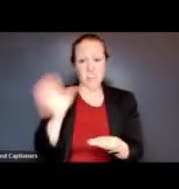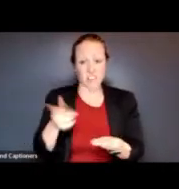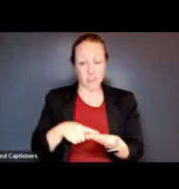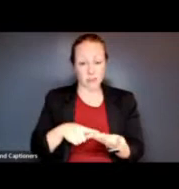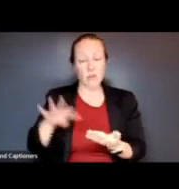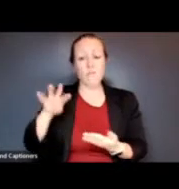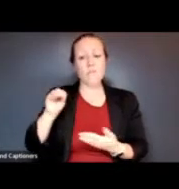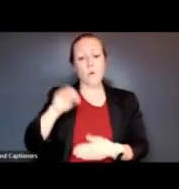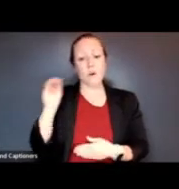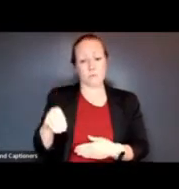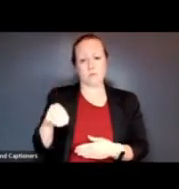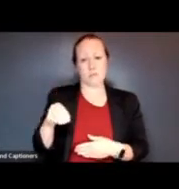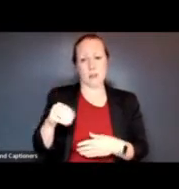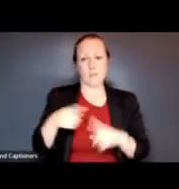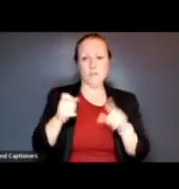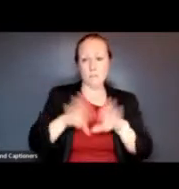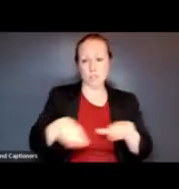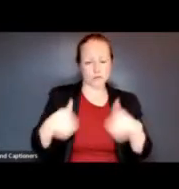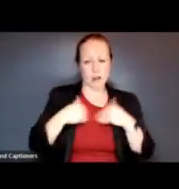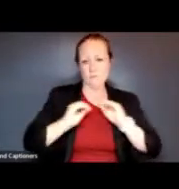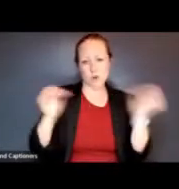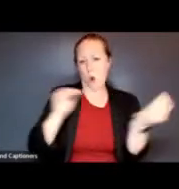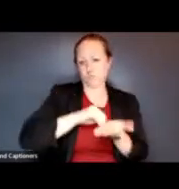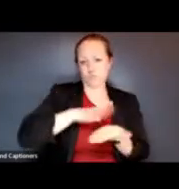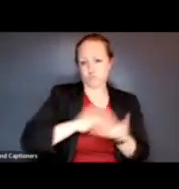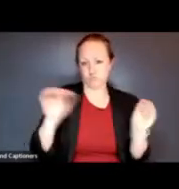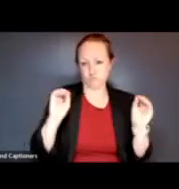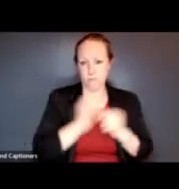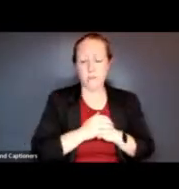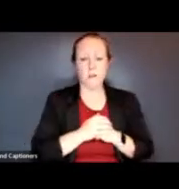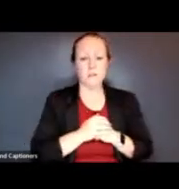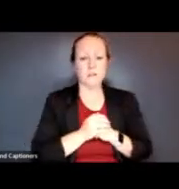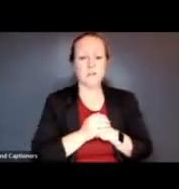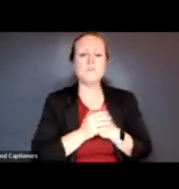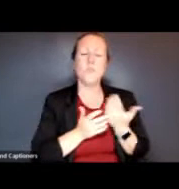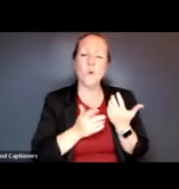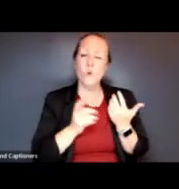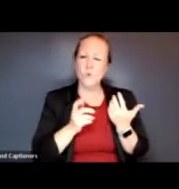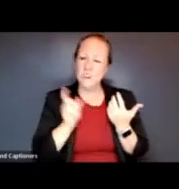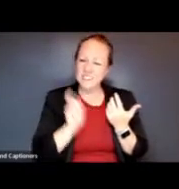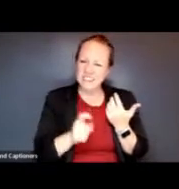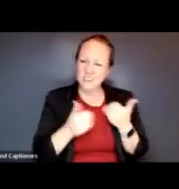injuries in children. So we need to have this way of querying the